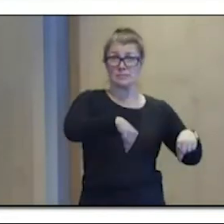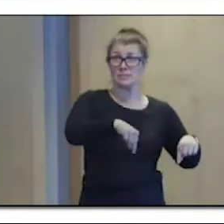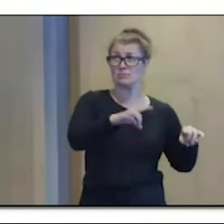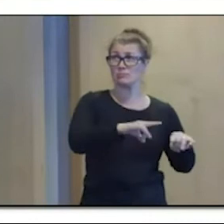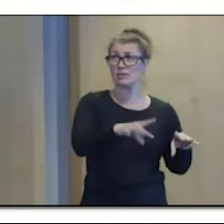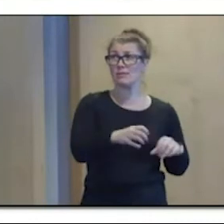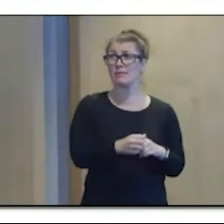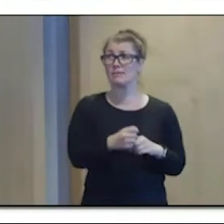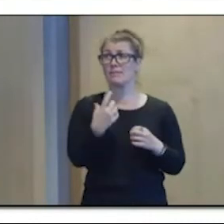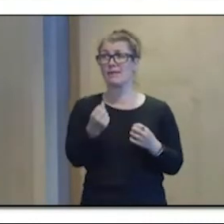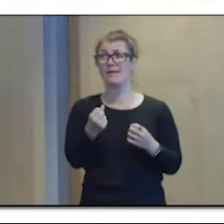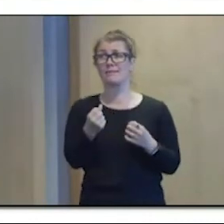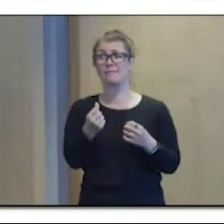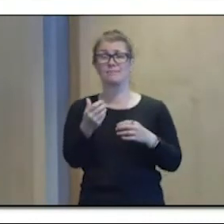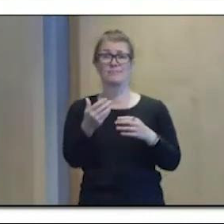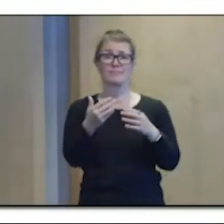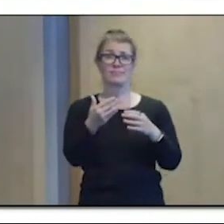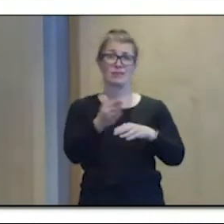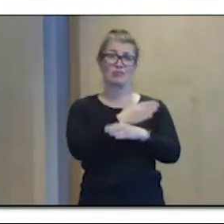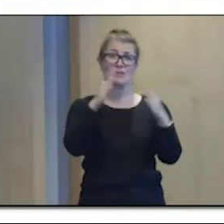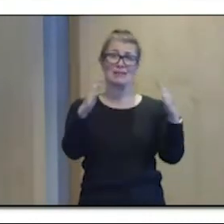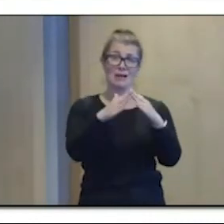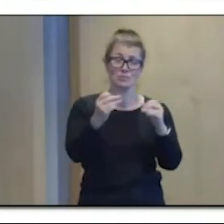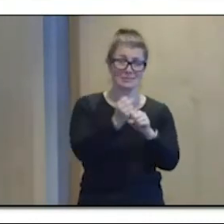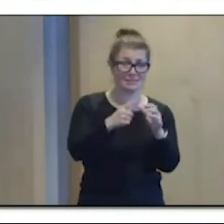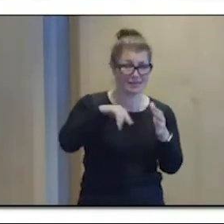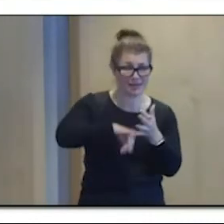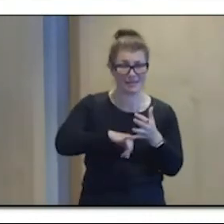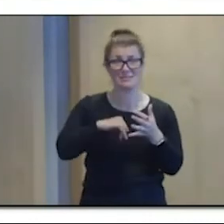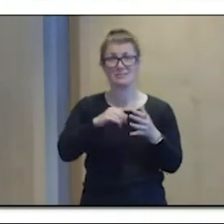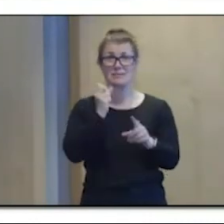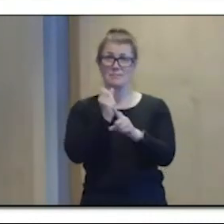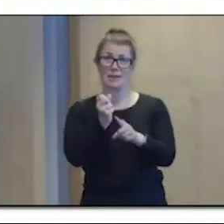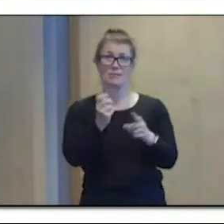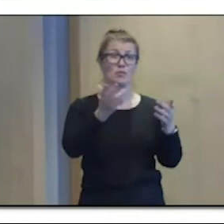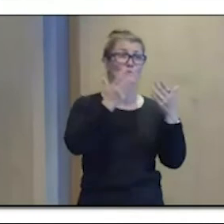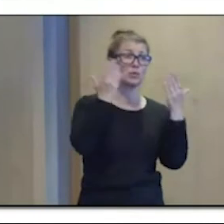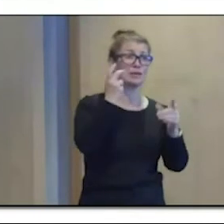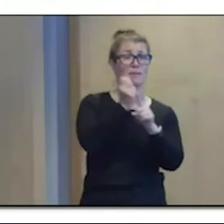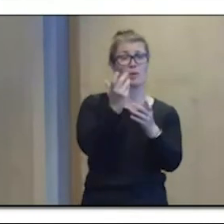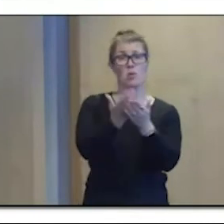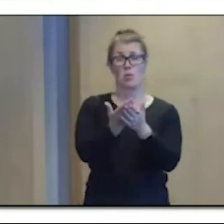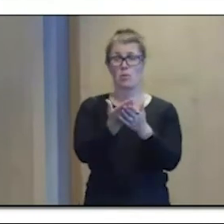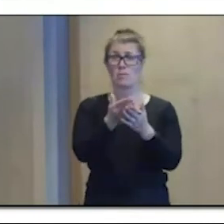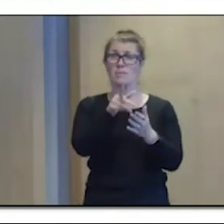and particles which cause health effects we've got wind with impacts on birds and bats and also